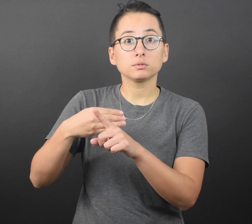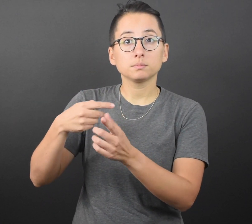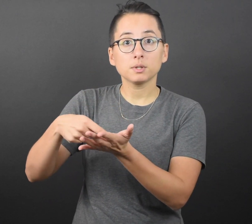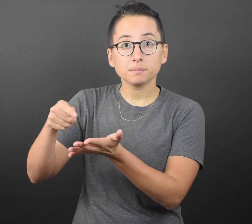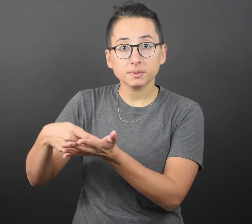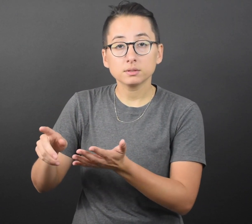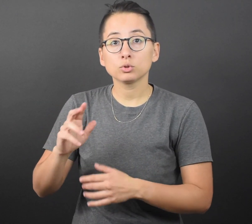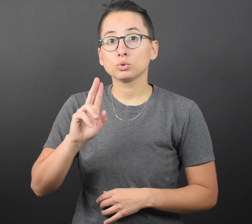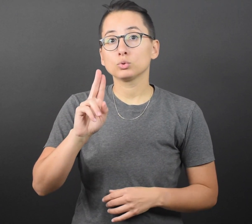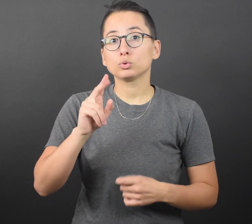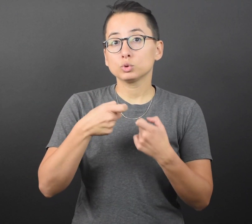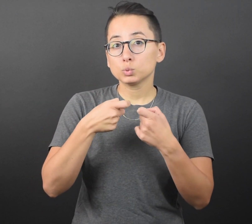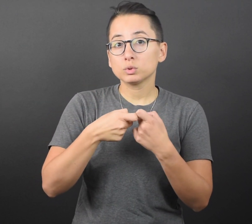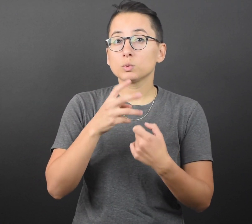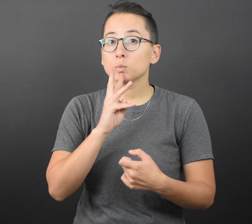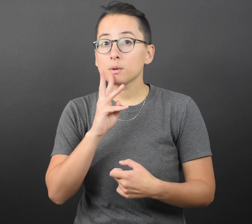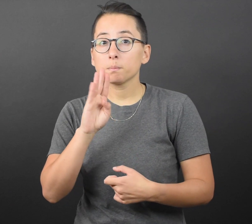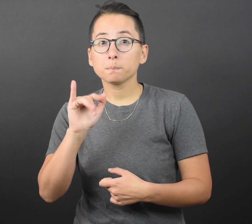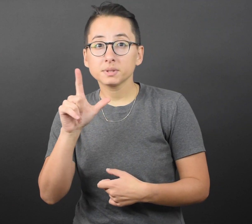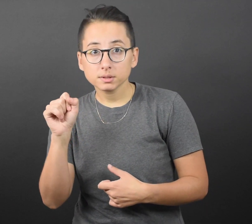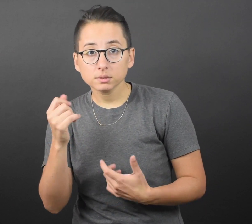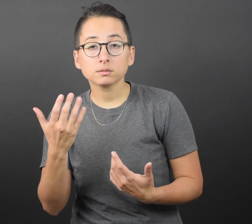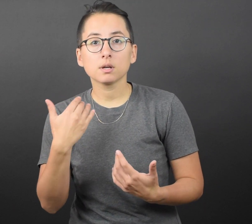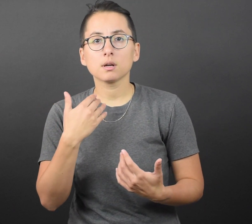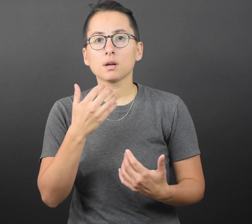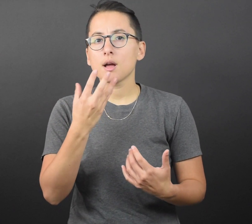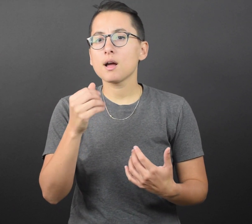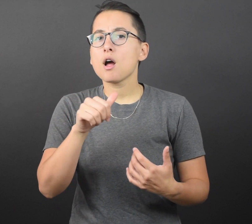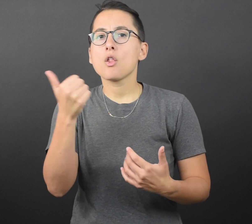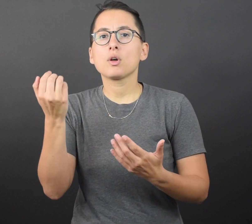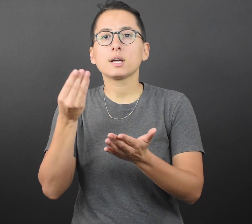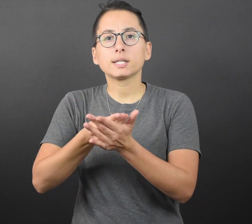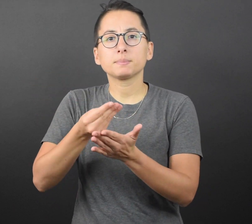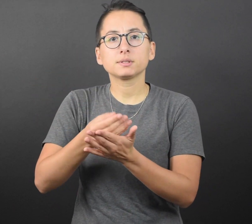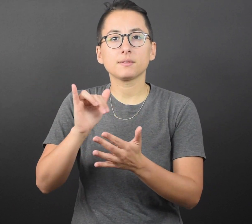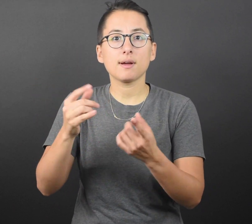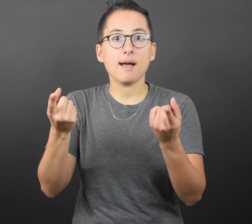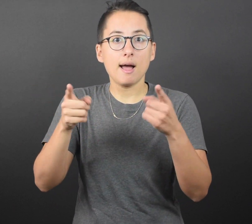Grant funds received by individual businesses shall be used for working capital to support